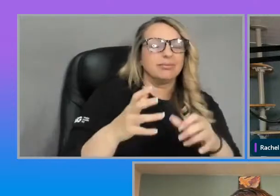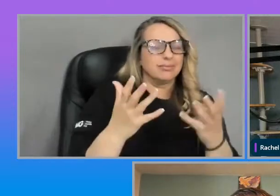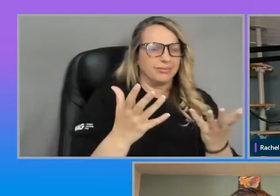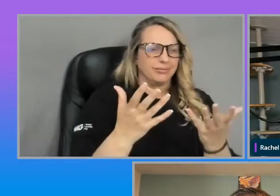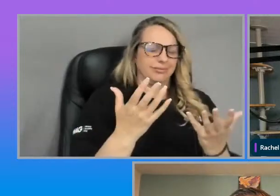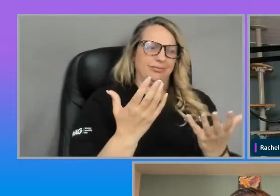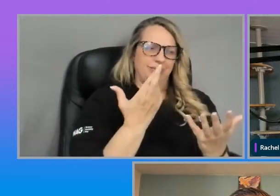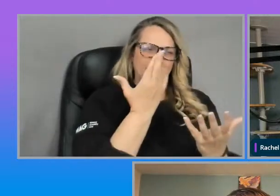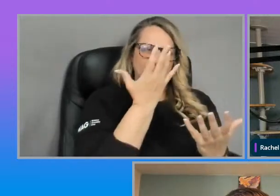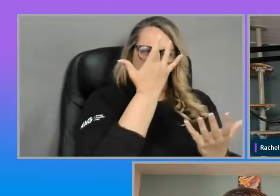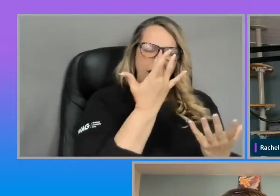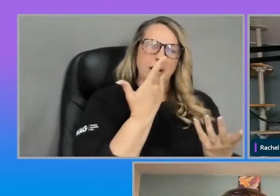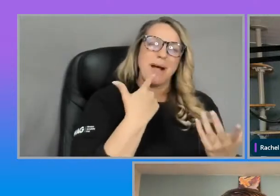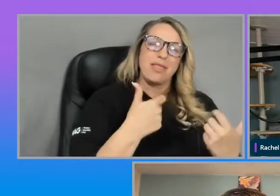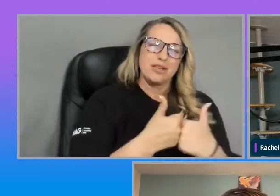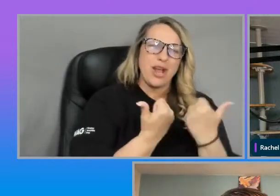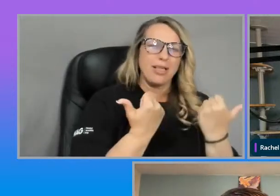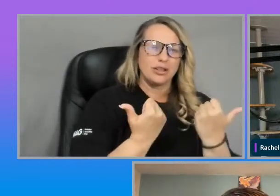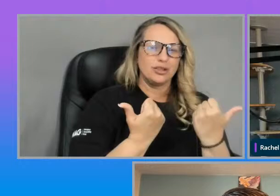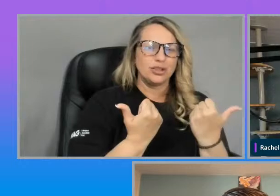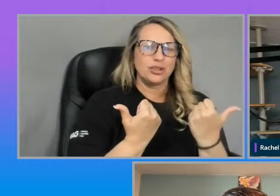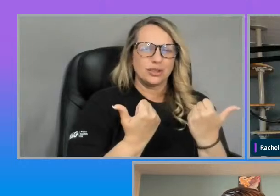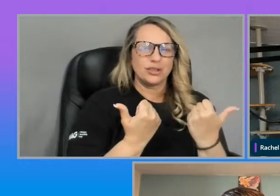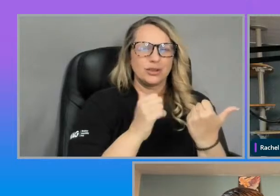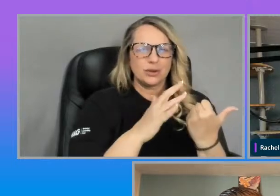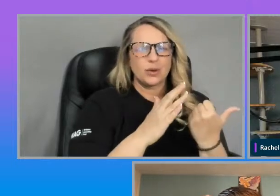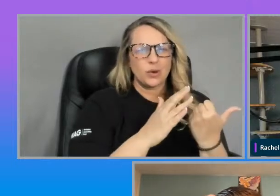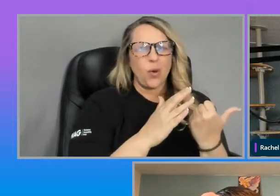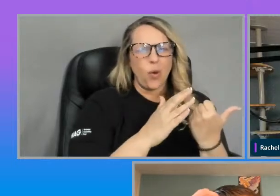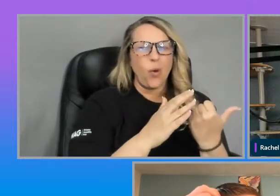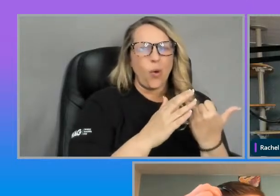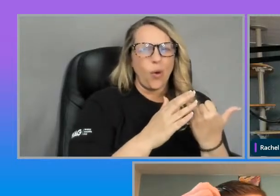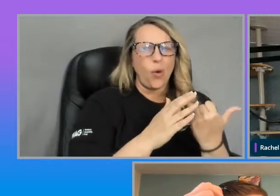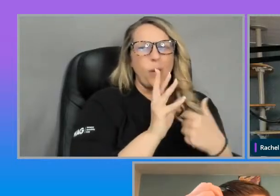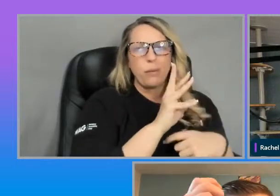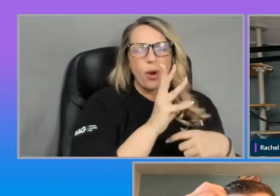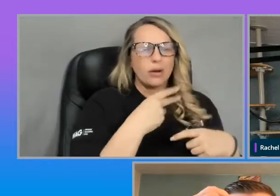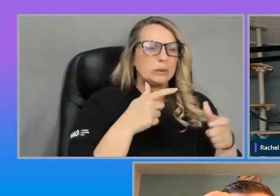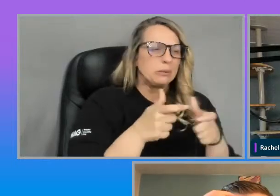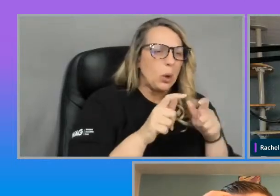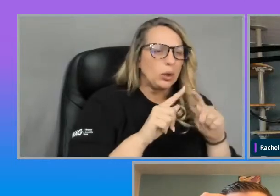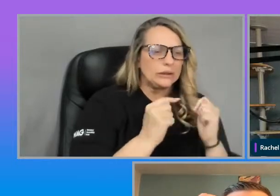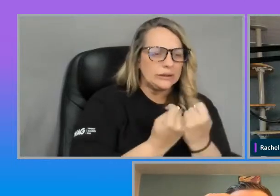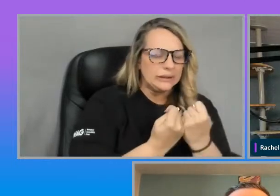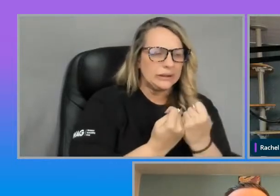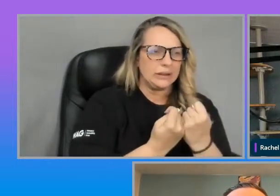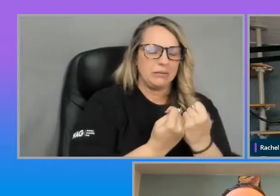that's the challenge is tend to be just that, you know, browsers are small. Teams have got lots